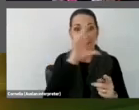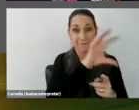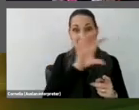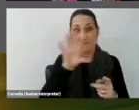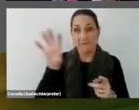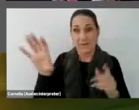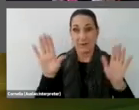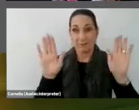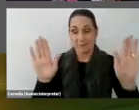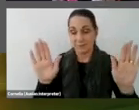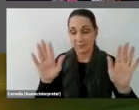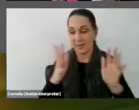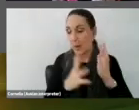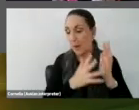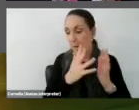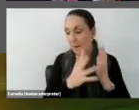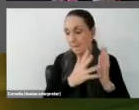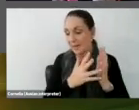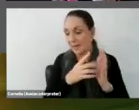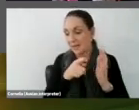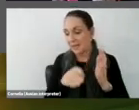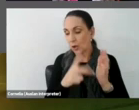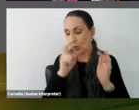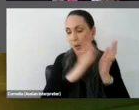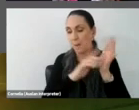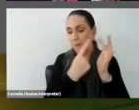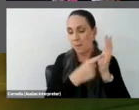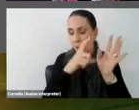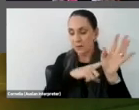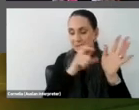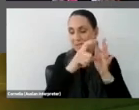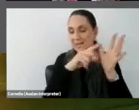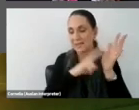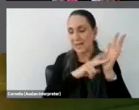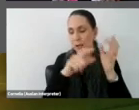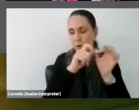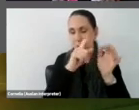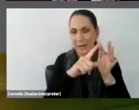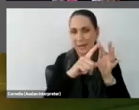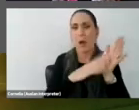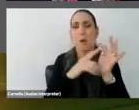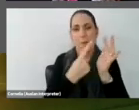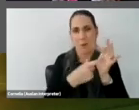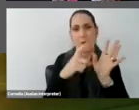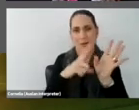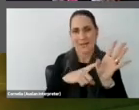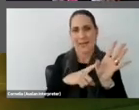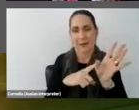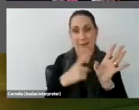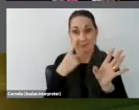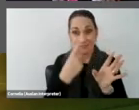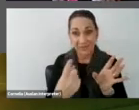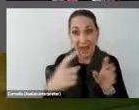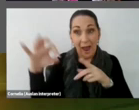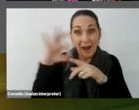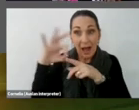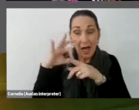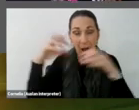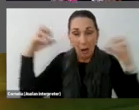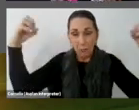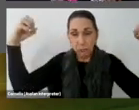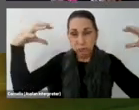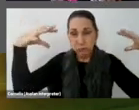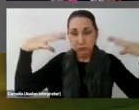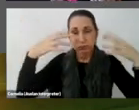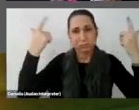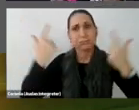notice how the colors from the video projection completely fill the room.